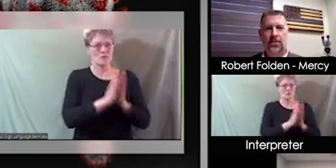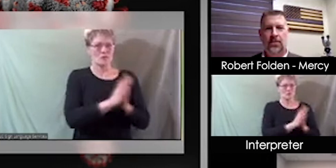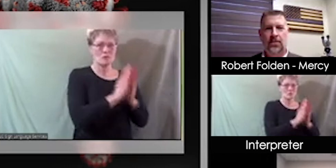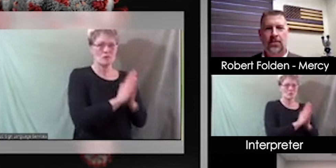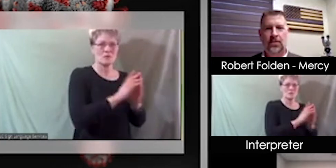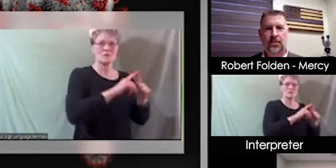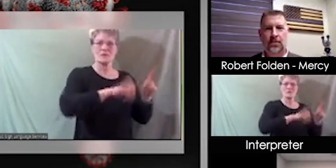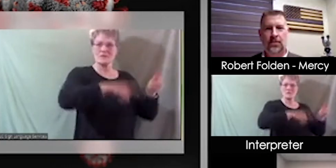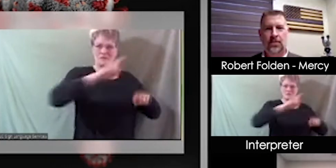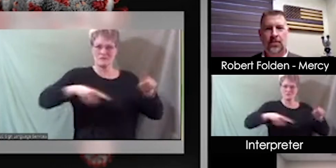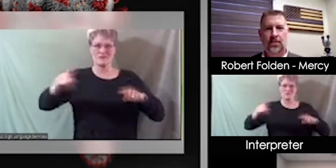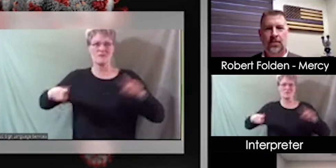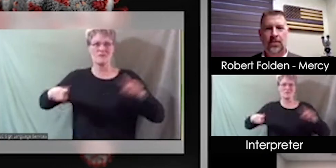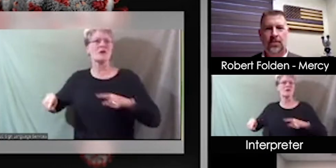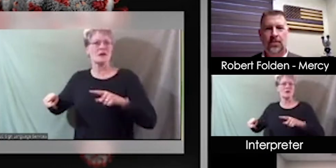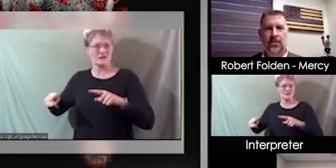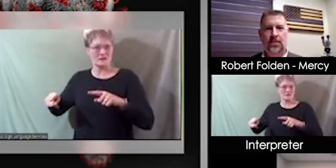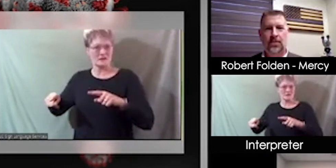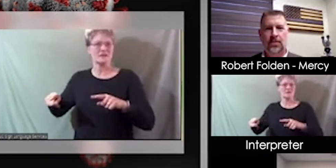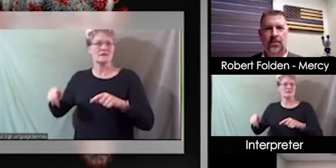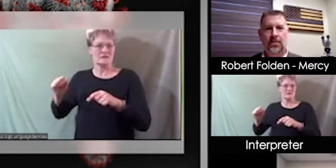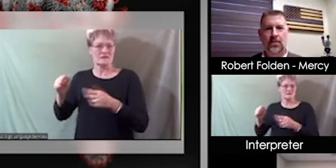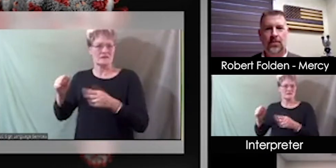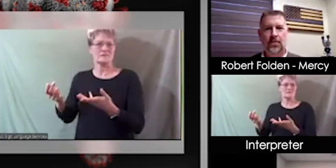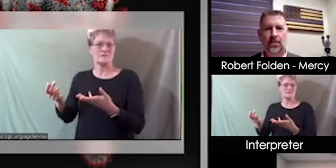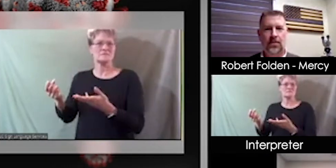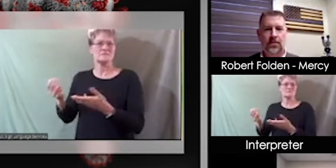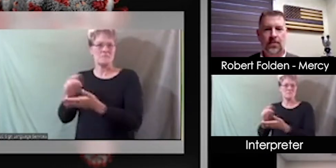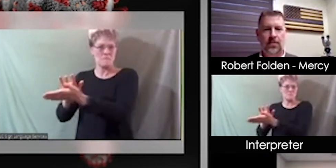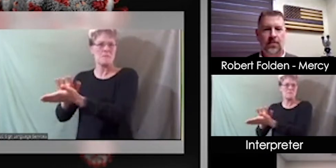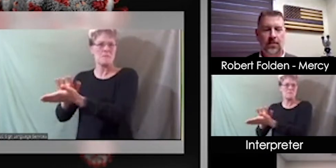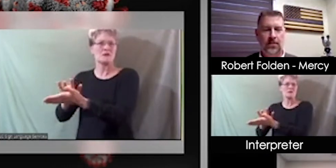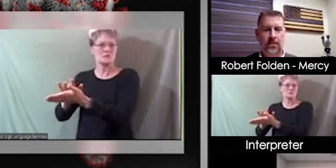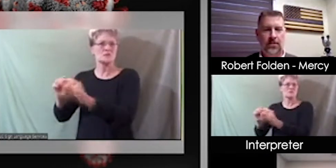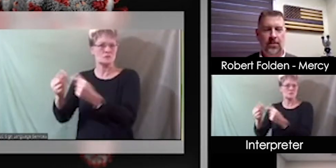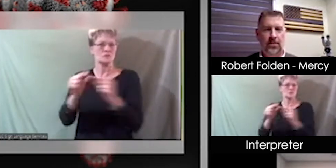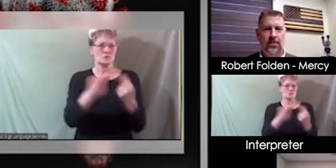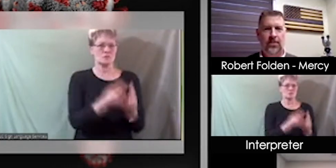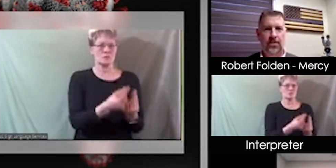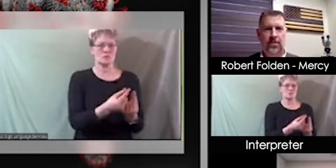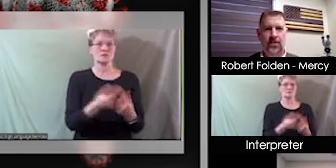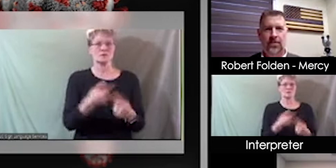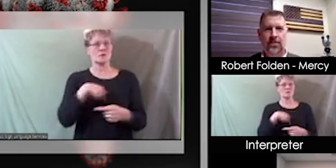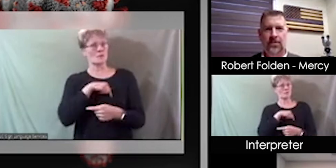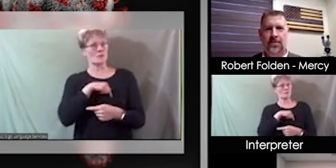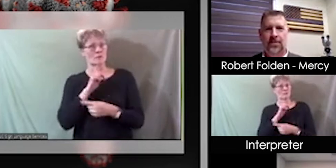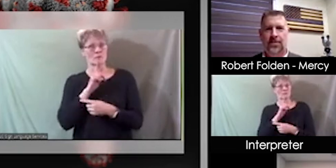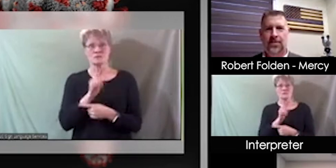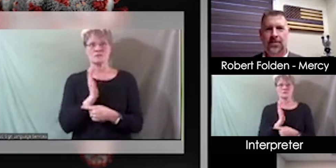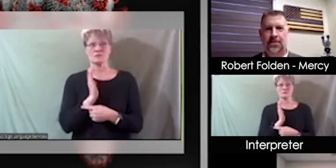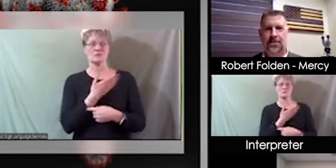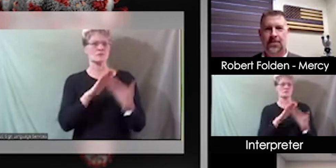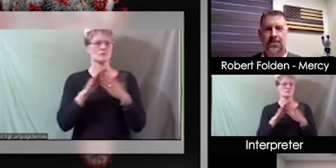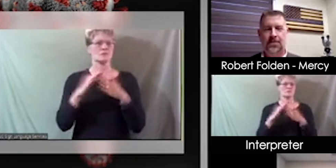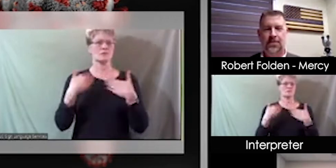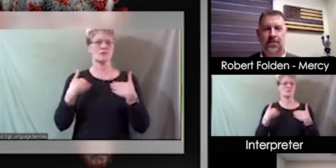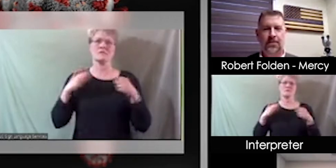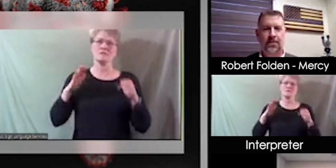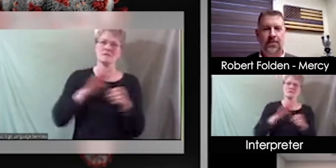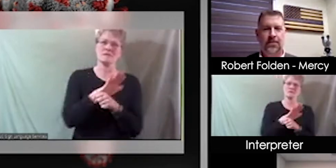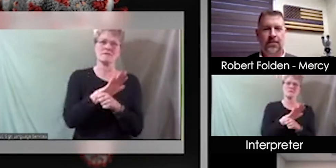our staff work with Dr. Ramstrom to prioritize to make sure our community has enough supplies and then we do look within our